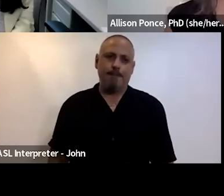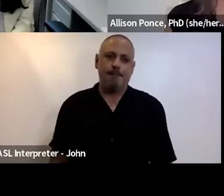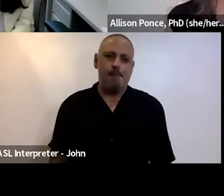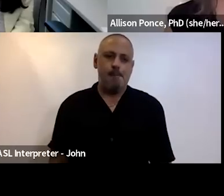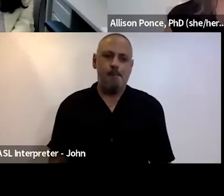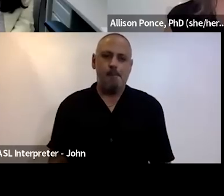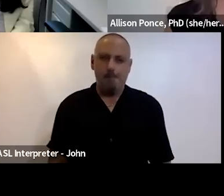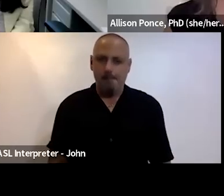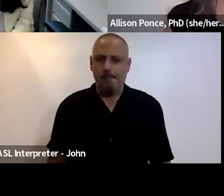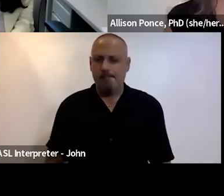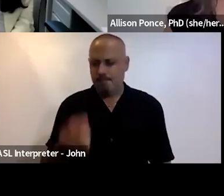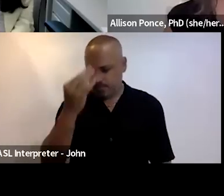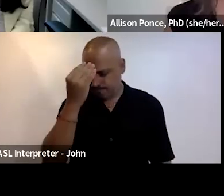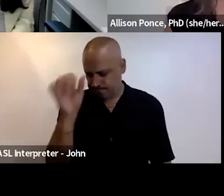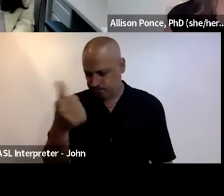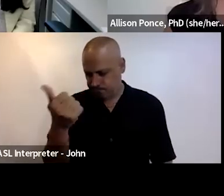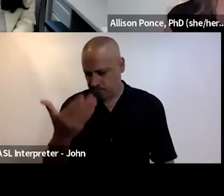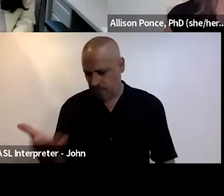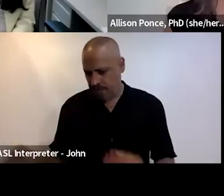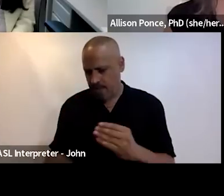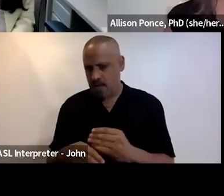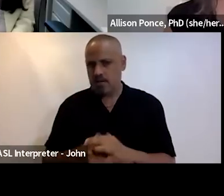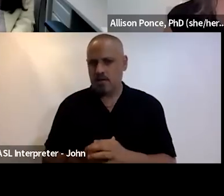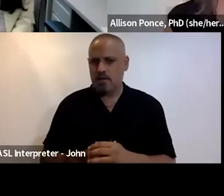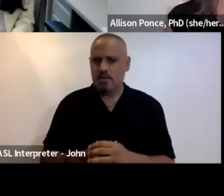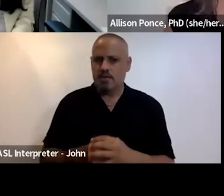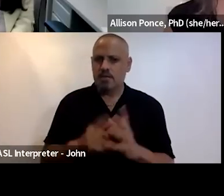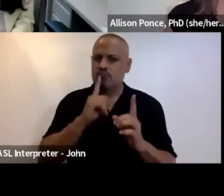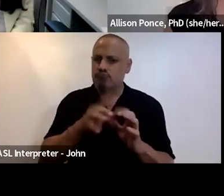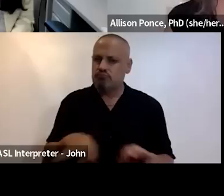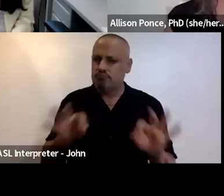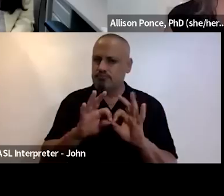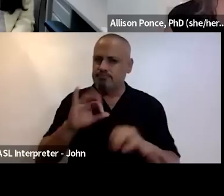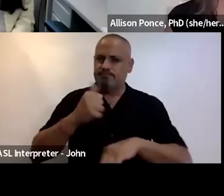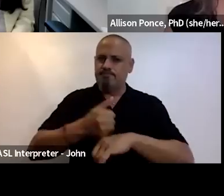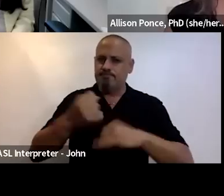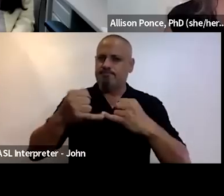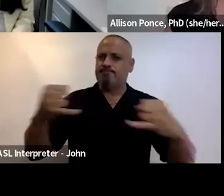Yeah, the only other thing that I would add is I think it's really important to set those boundaries